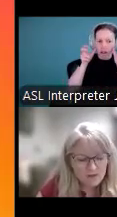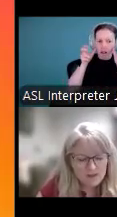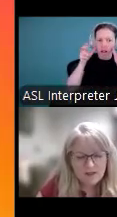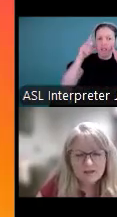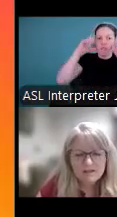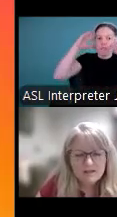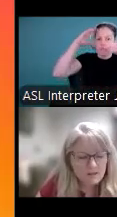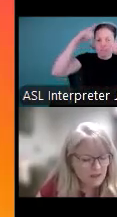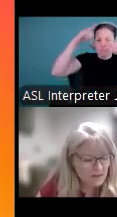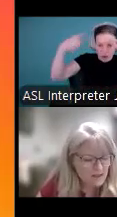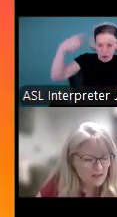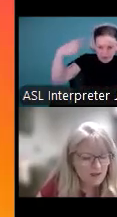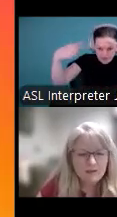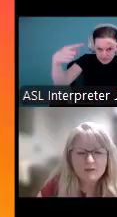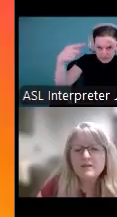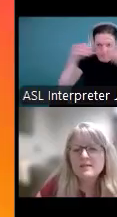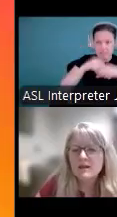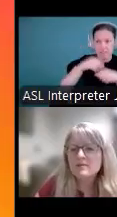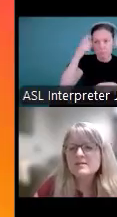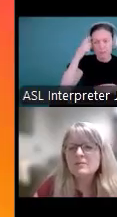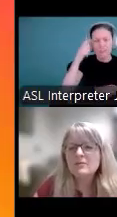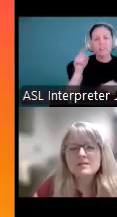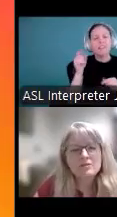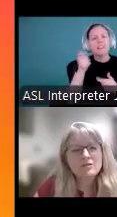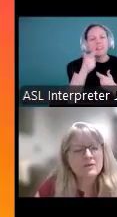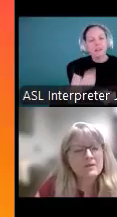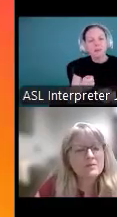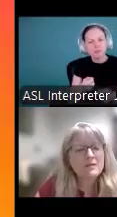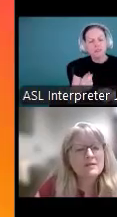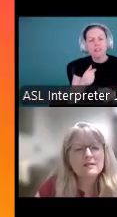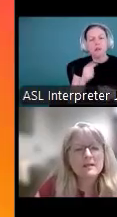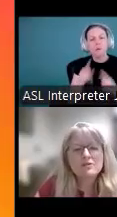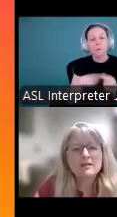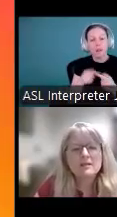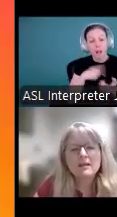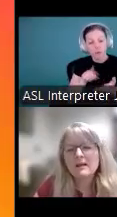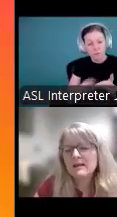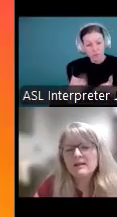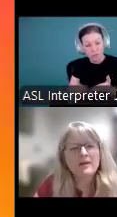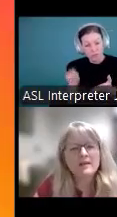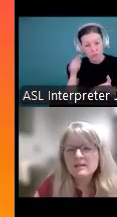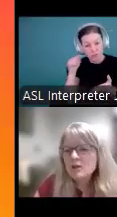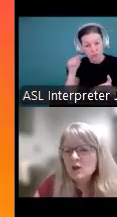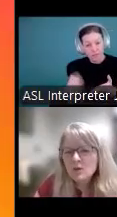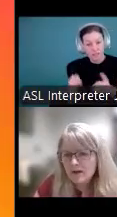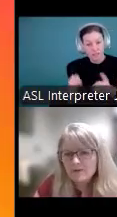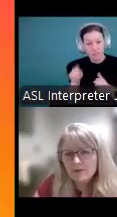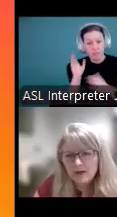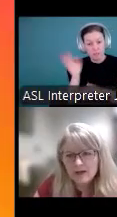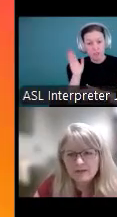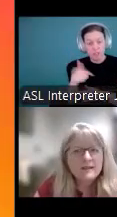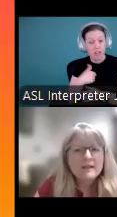interesting tidbits that I learned as I was researching for this presentation that either I didn't know or I had forgotten